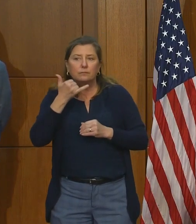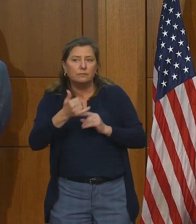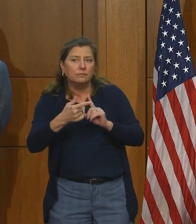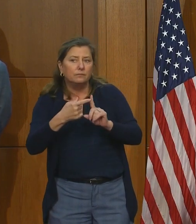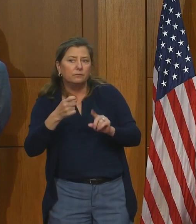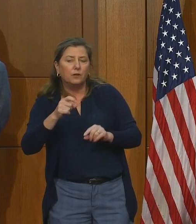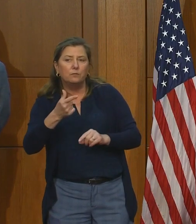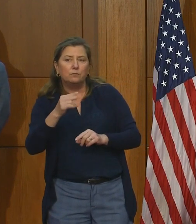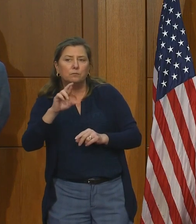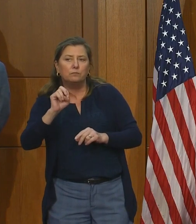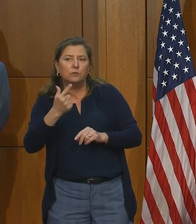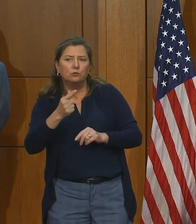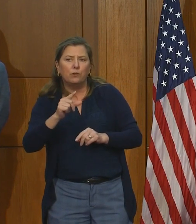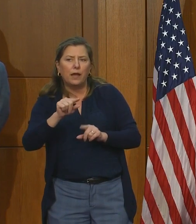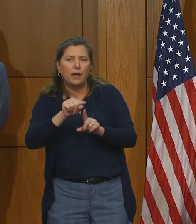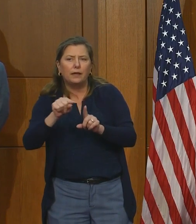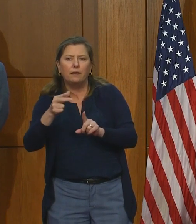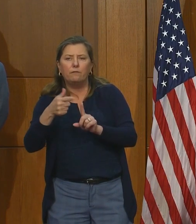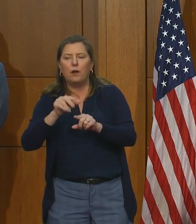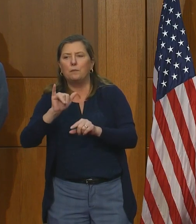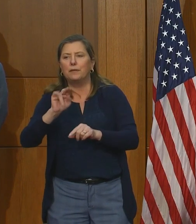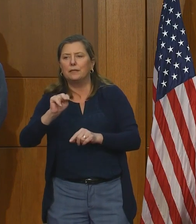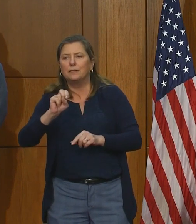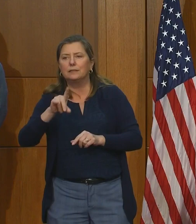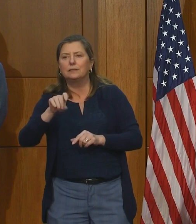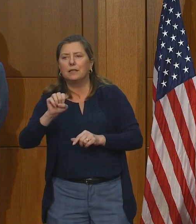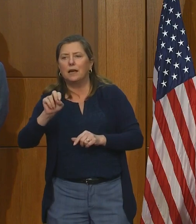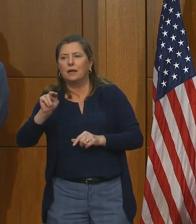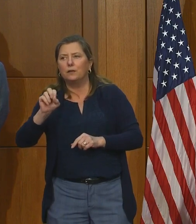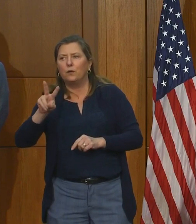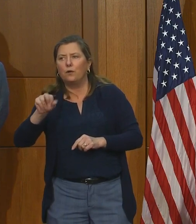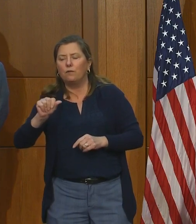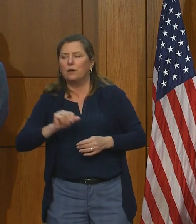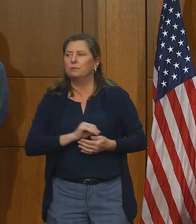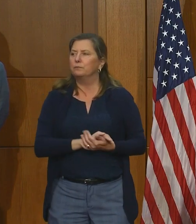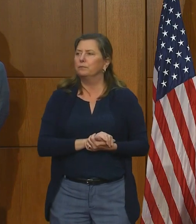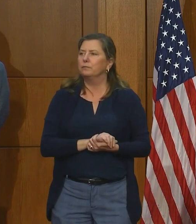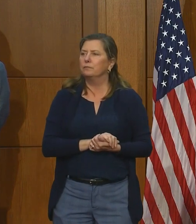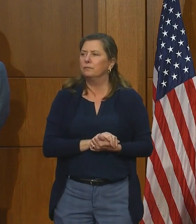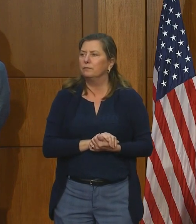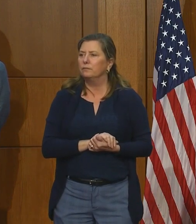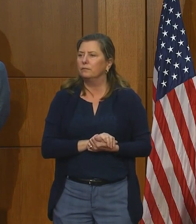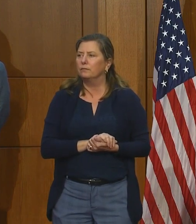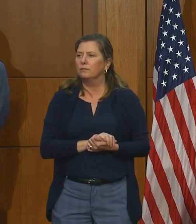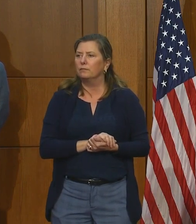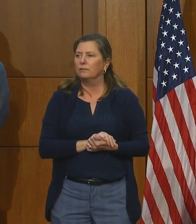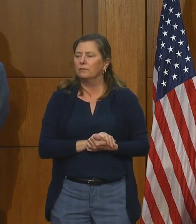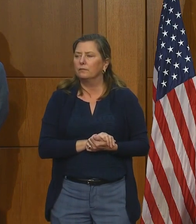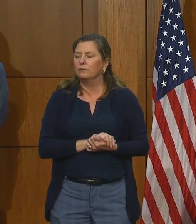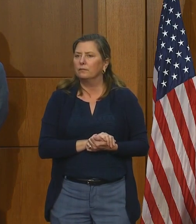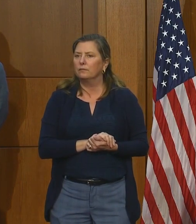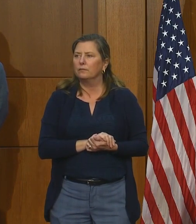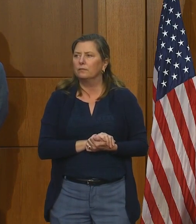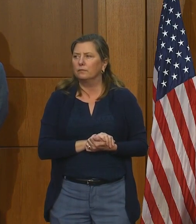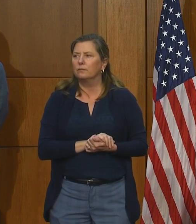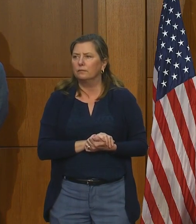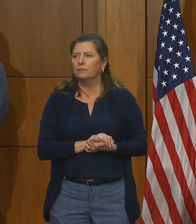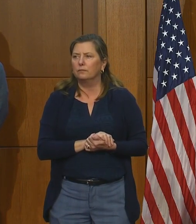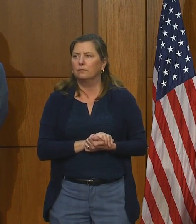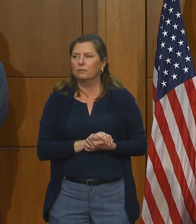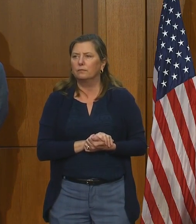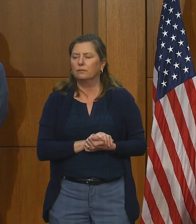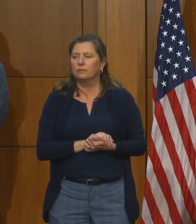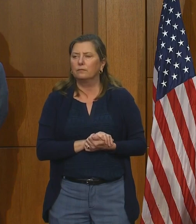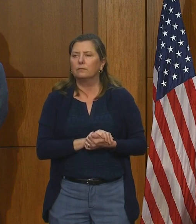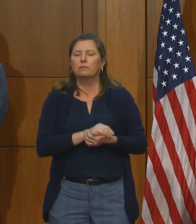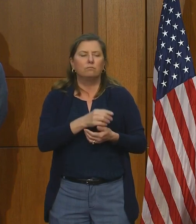REQUEST. GREG HAMBRICK WITH